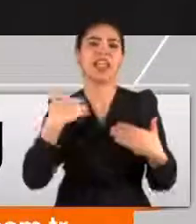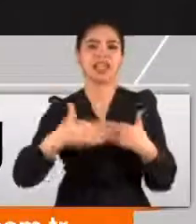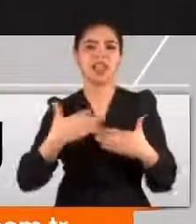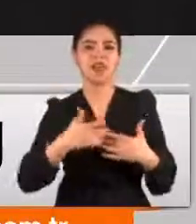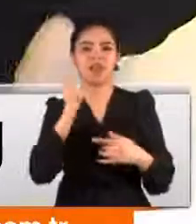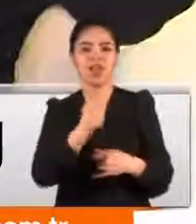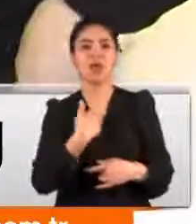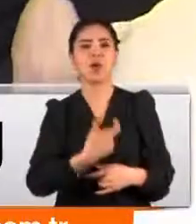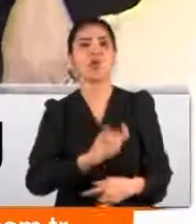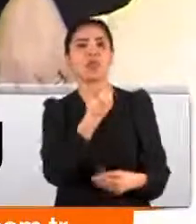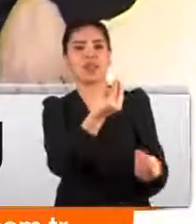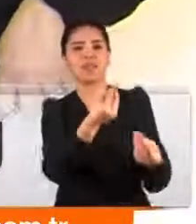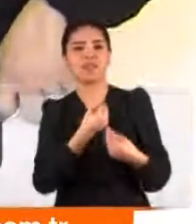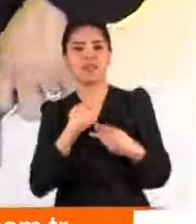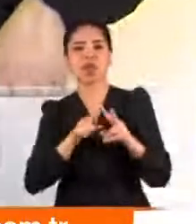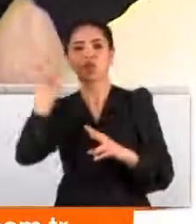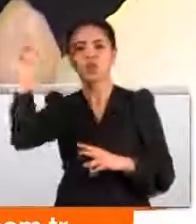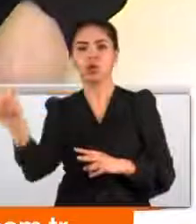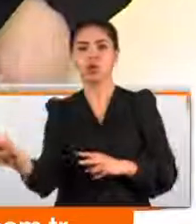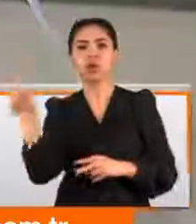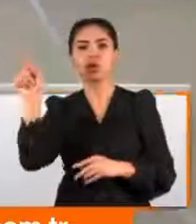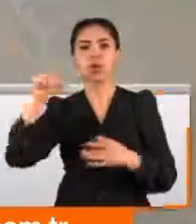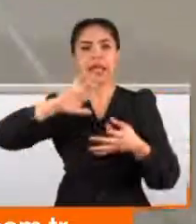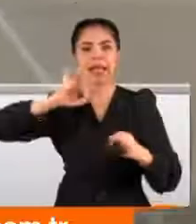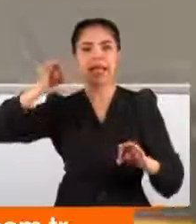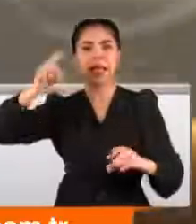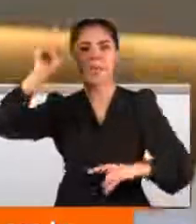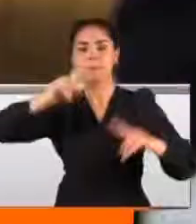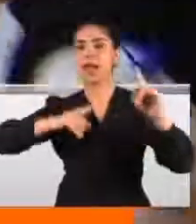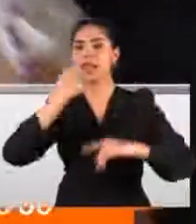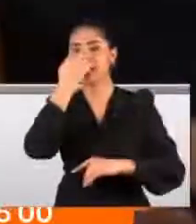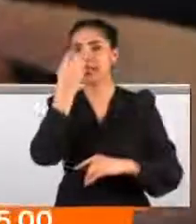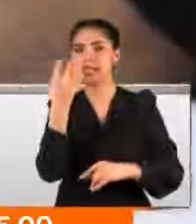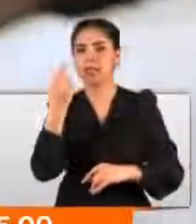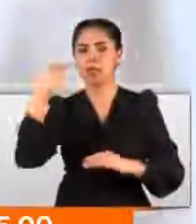gave me hope. Genomic based treatment in other words tumor genomic mapping applied for Nurcan Bostancı